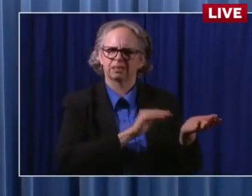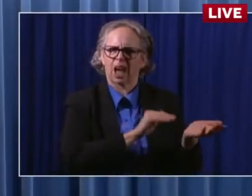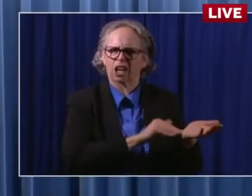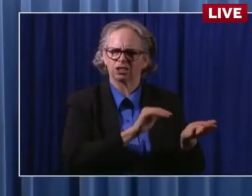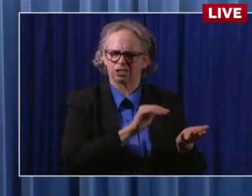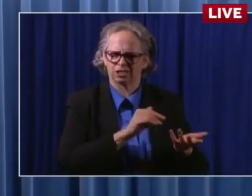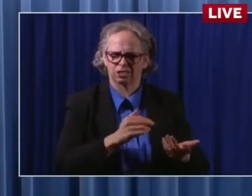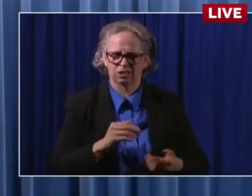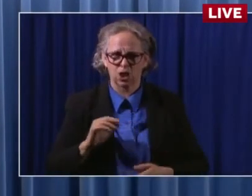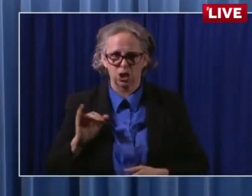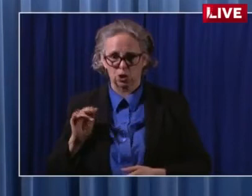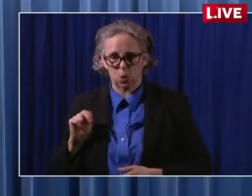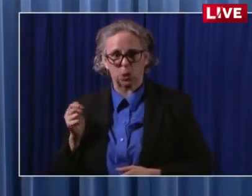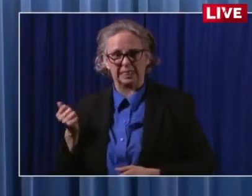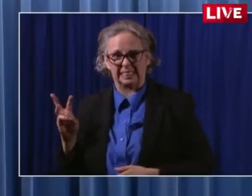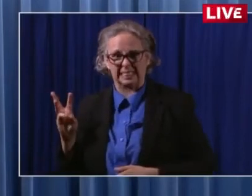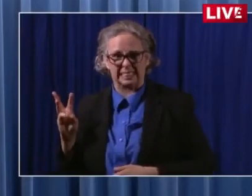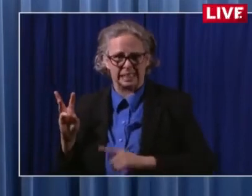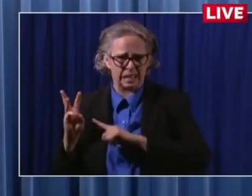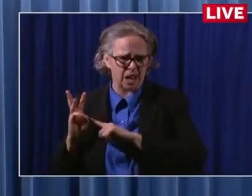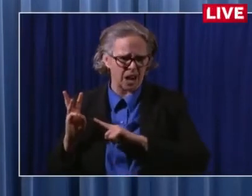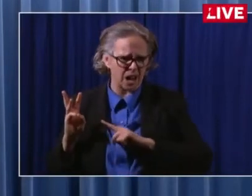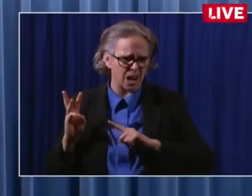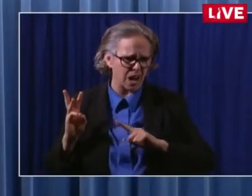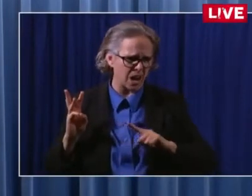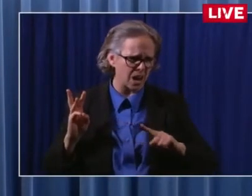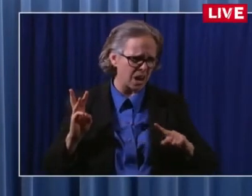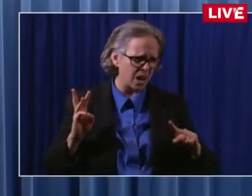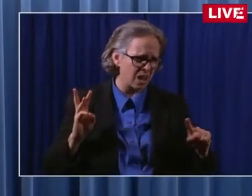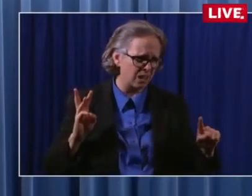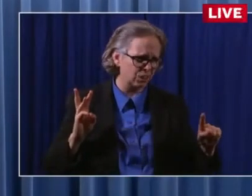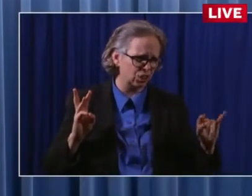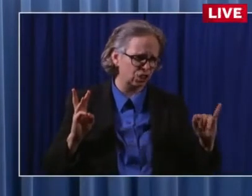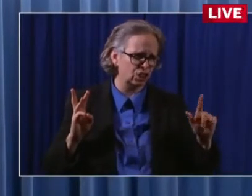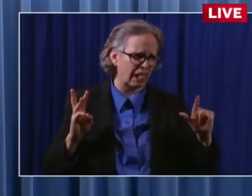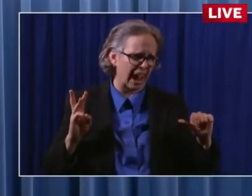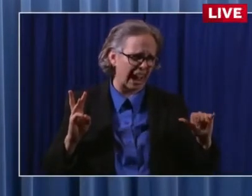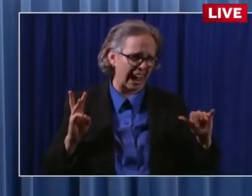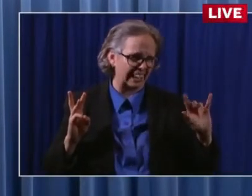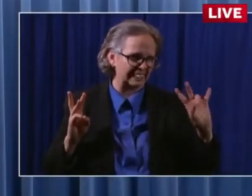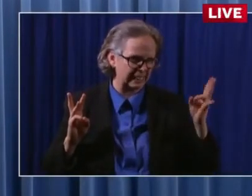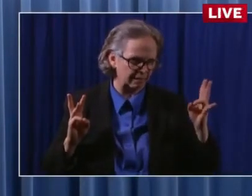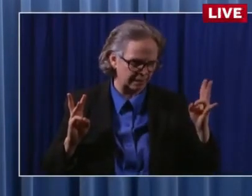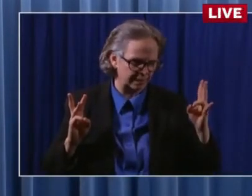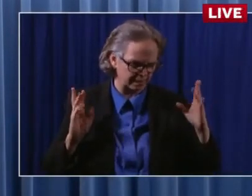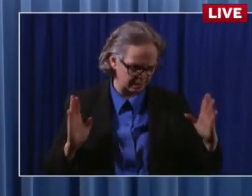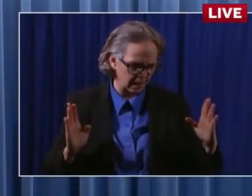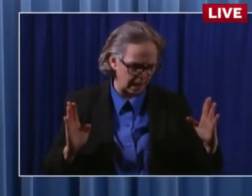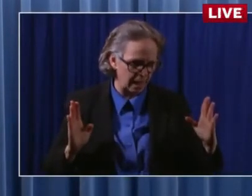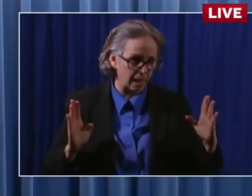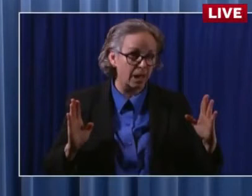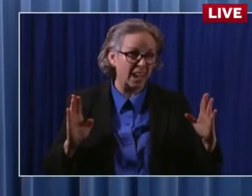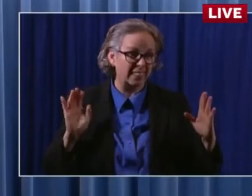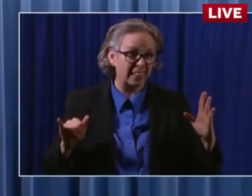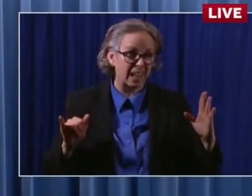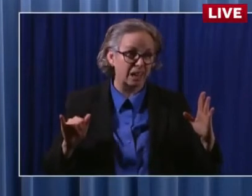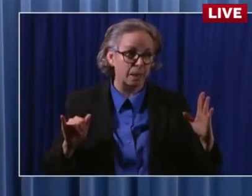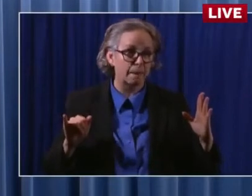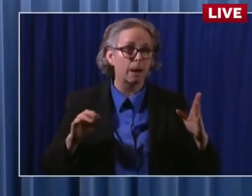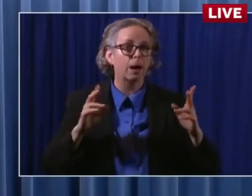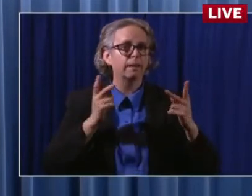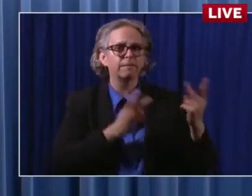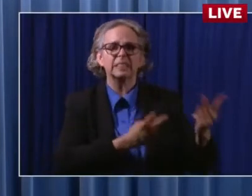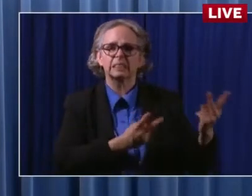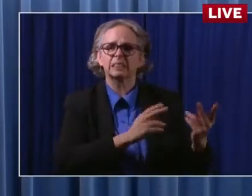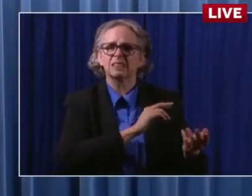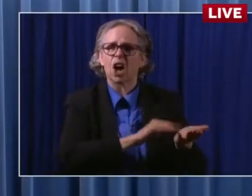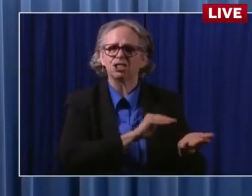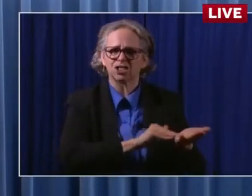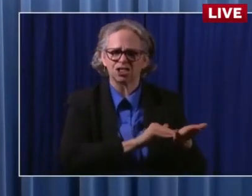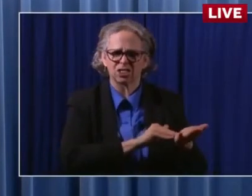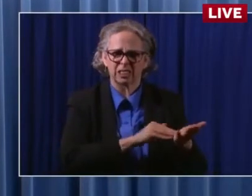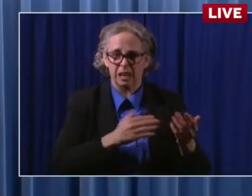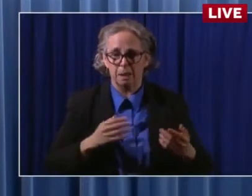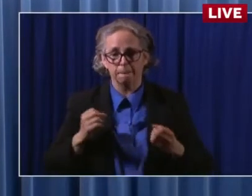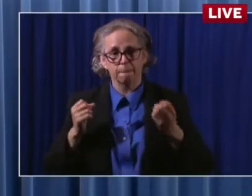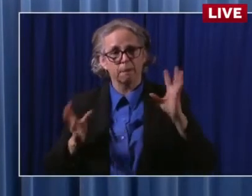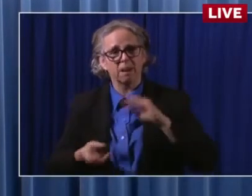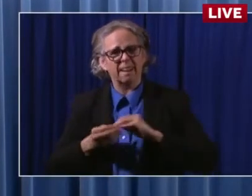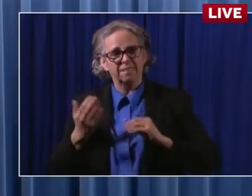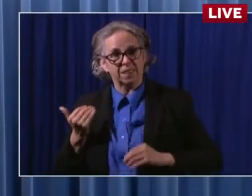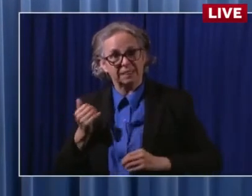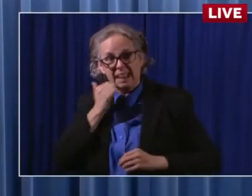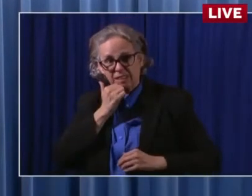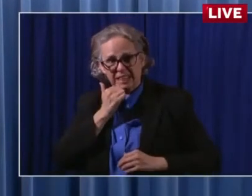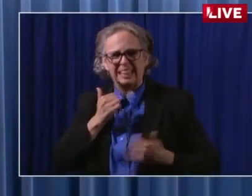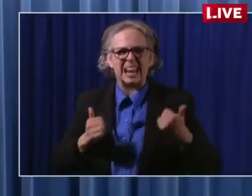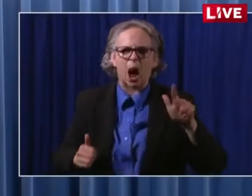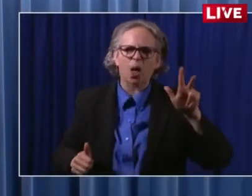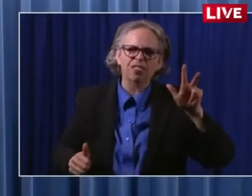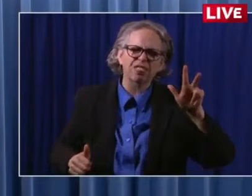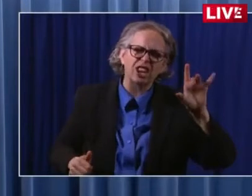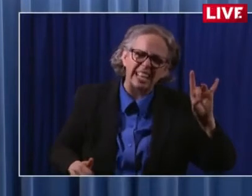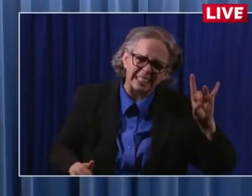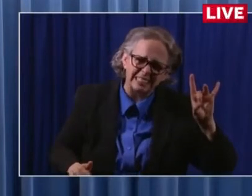TWO PER DAY TO SET APART A PEER AND MORE PEOPLE ARE ALSO VISITING THEIR DOCTORS AND BEING DIAGNOSED WITH COVID-19, BETWEEN JUNE 16 AND JULY 7, THE AVERAGE OUTPATIENT VISITS MORE THAN